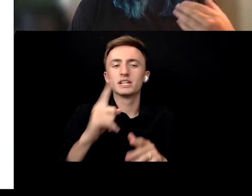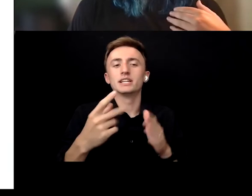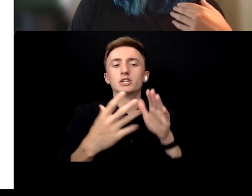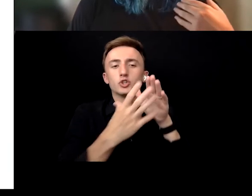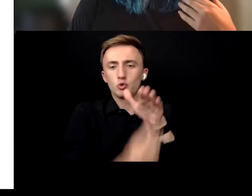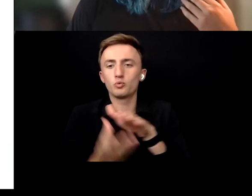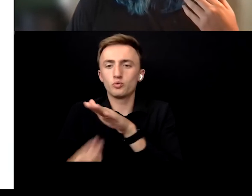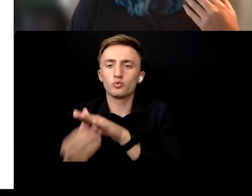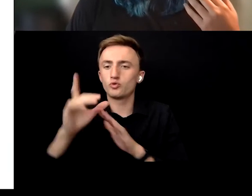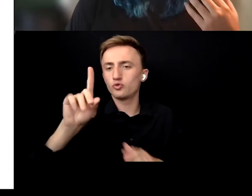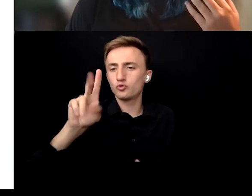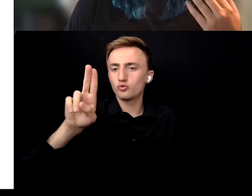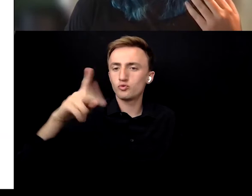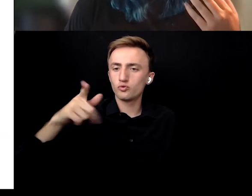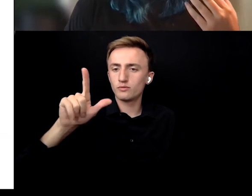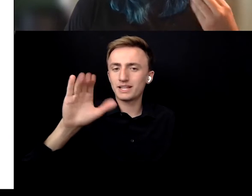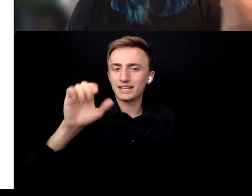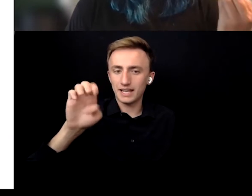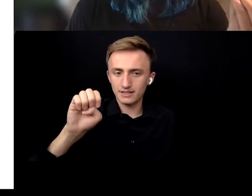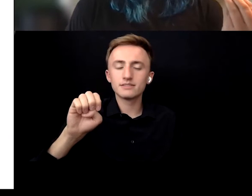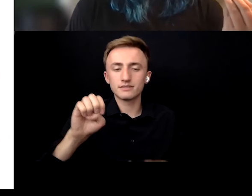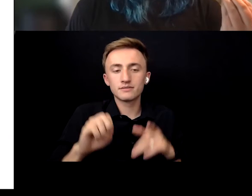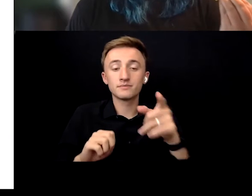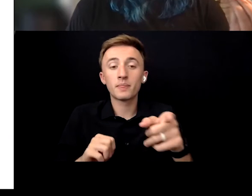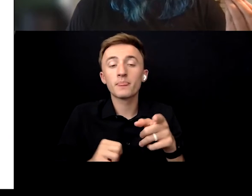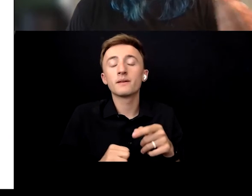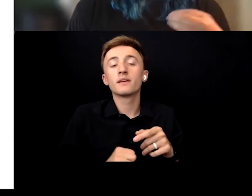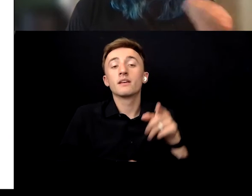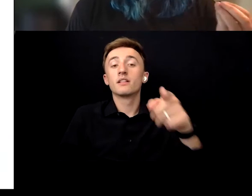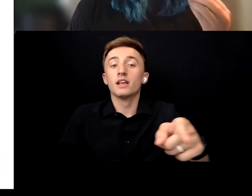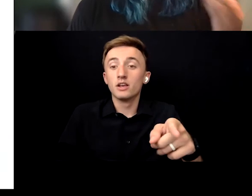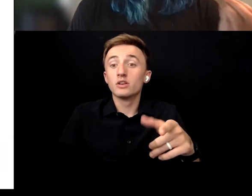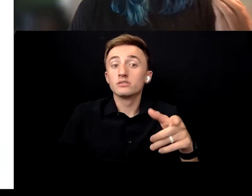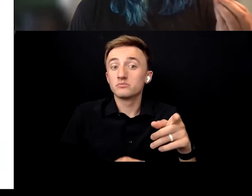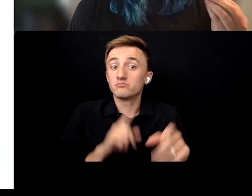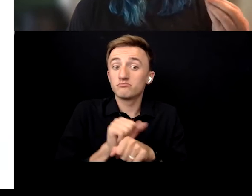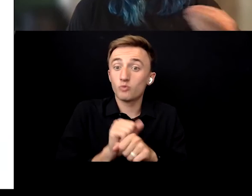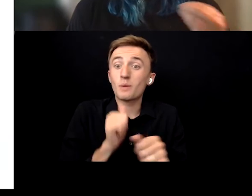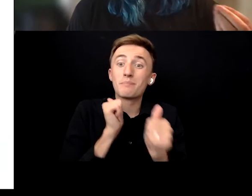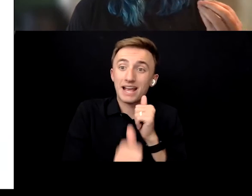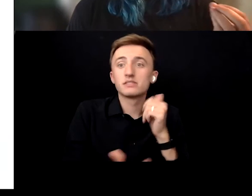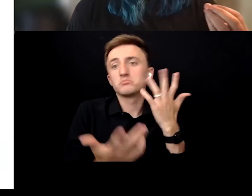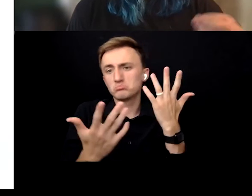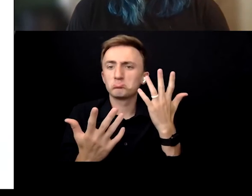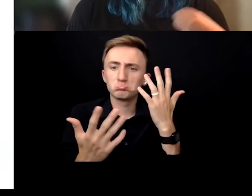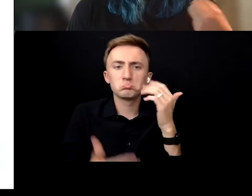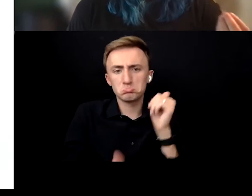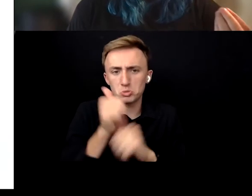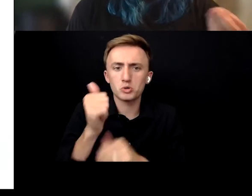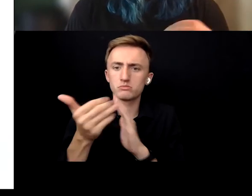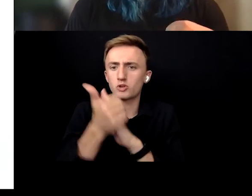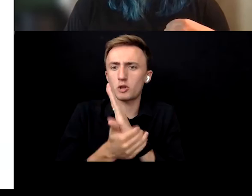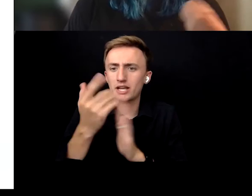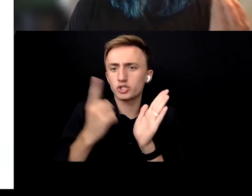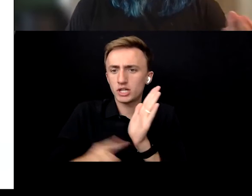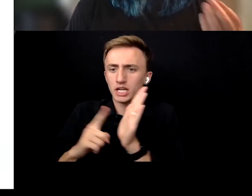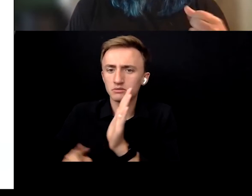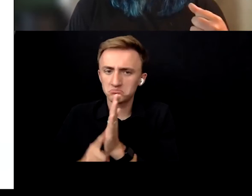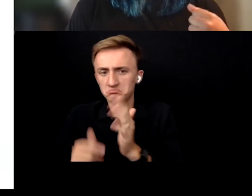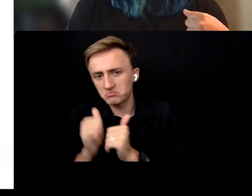where this would pass most automated checks. It would probably get dinged in an automated